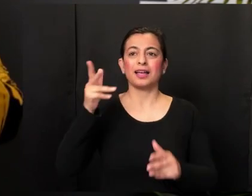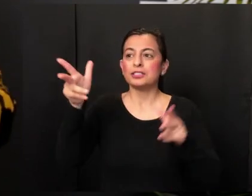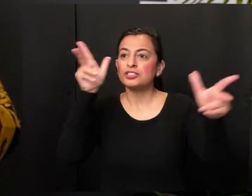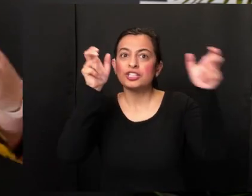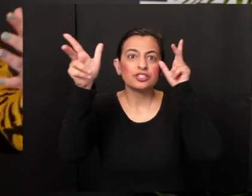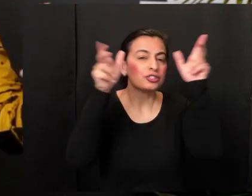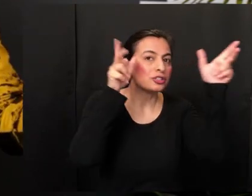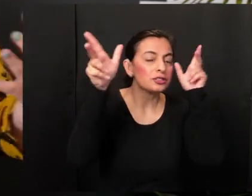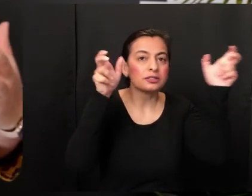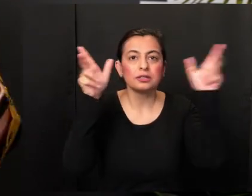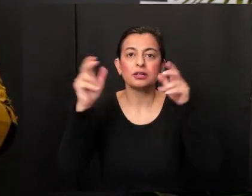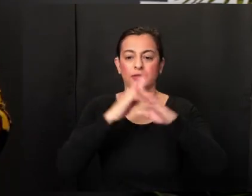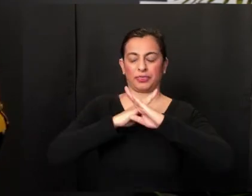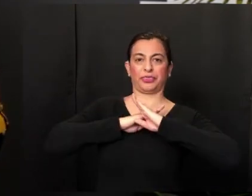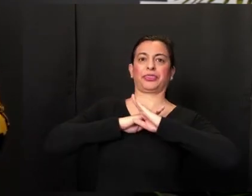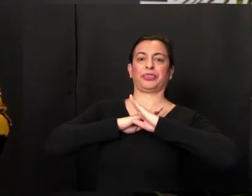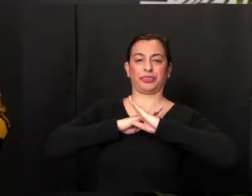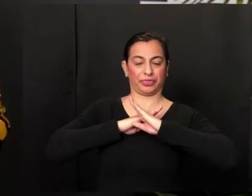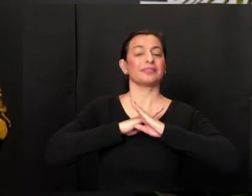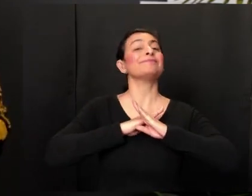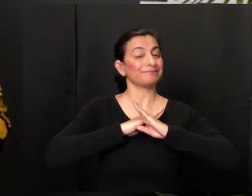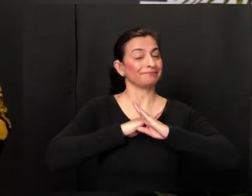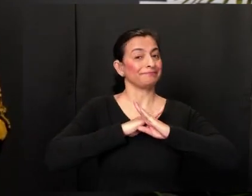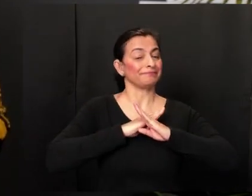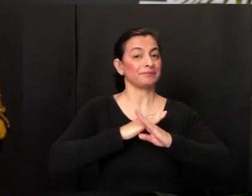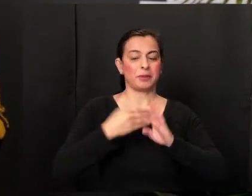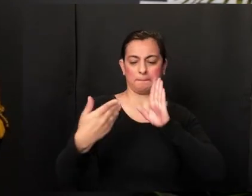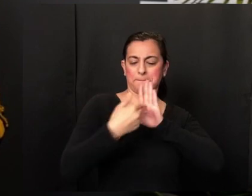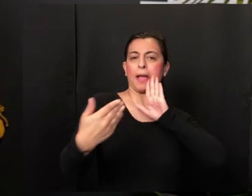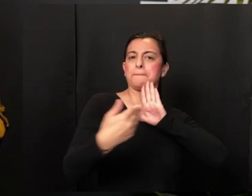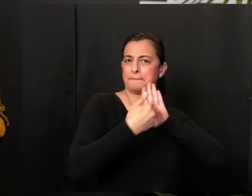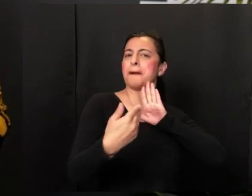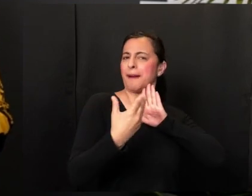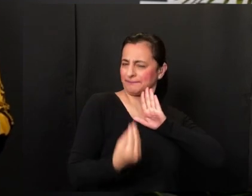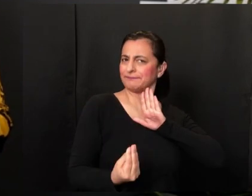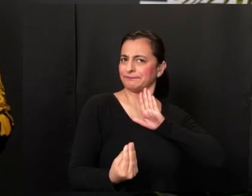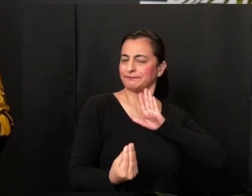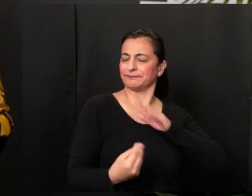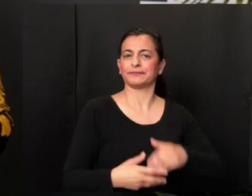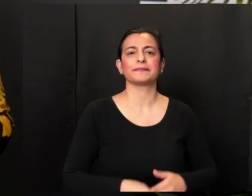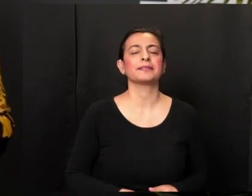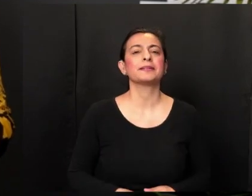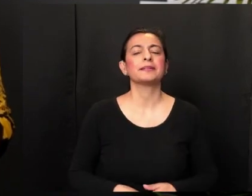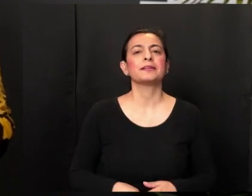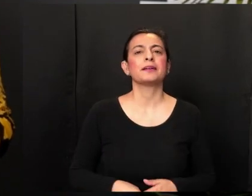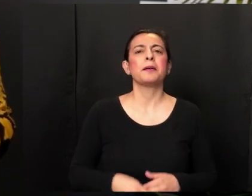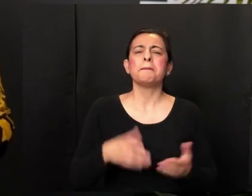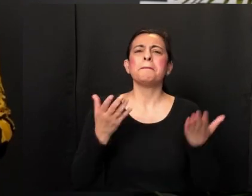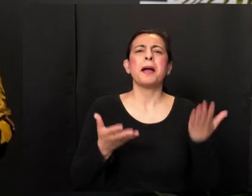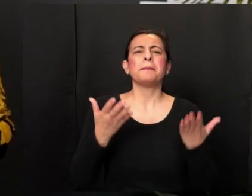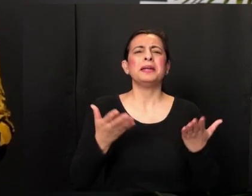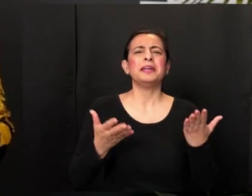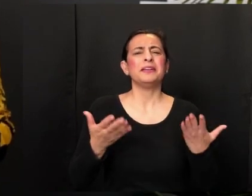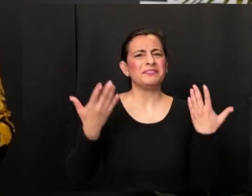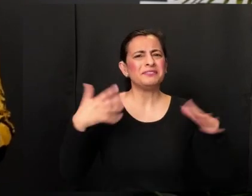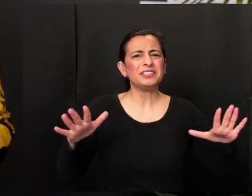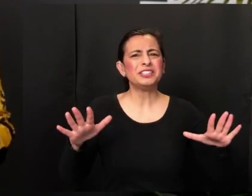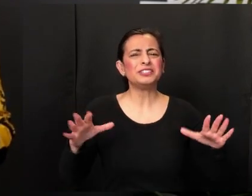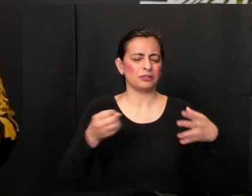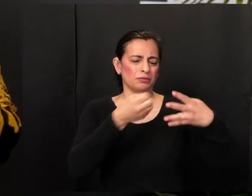that has barriers because of these impairments. Now, maybe you heard that list and are questioning whether or not